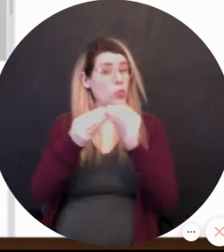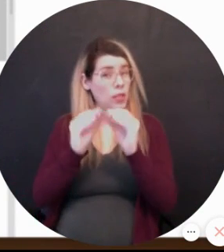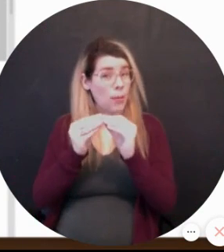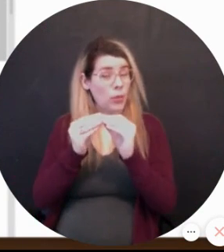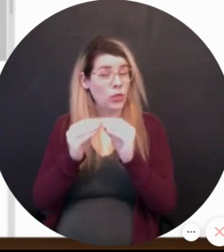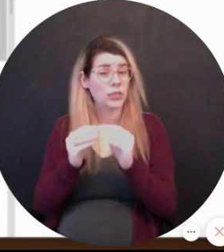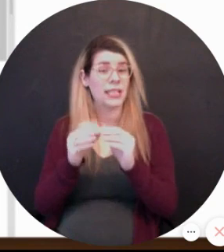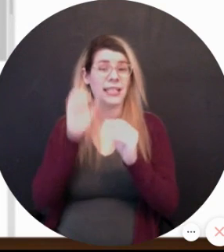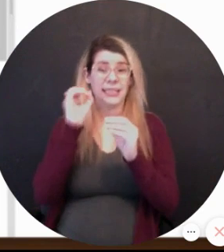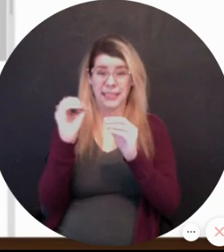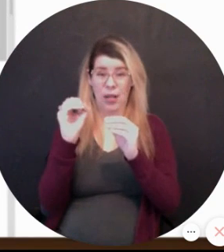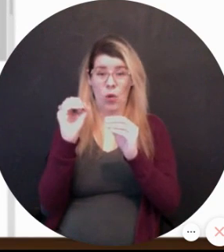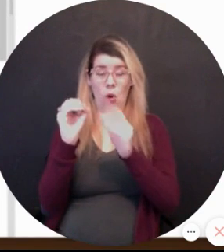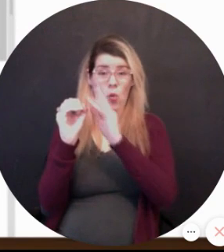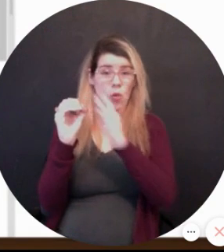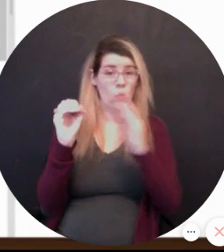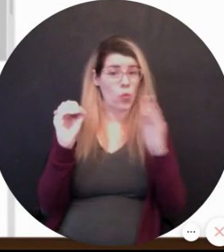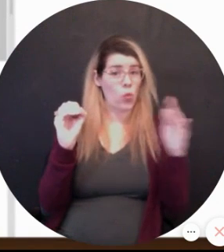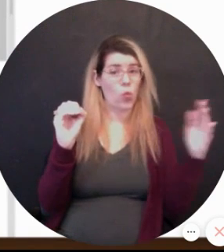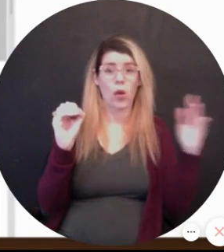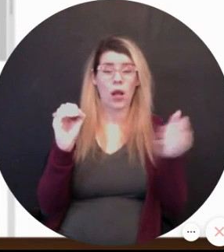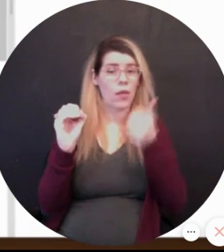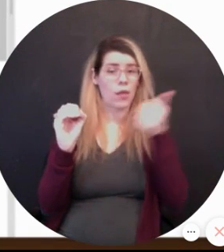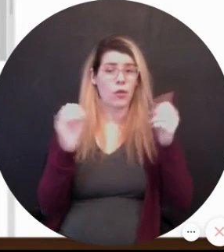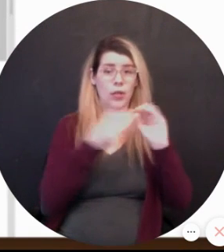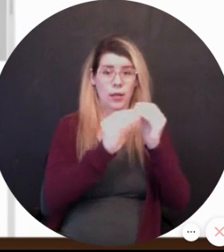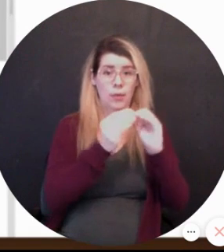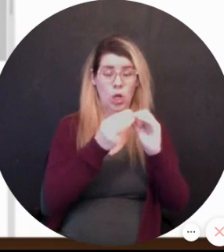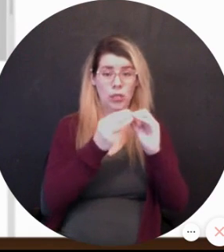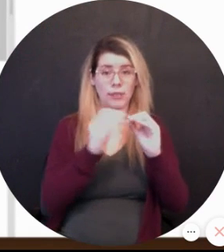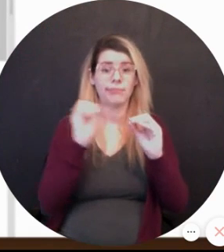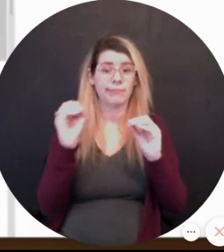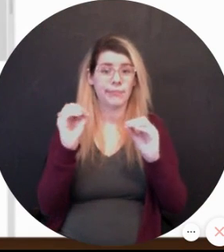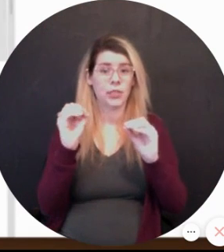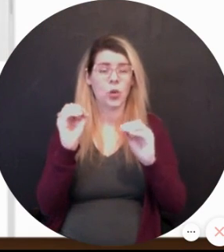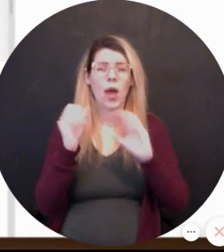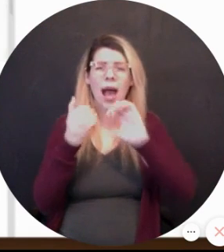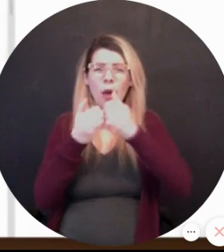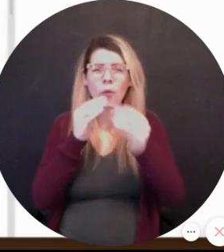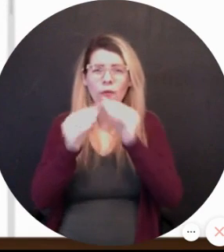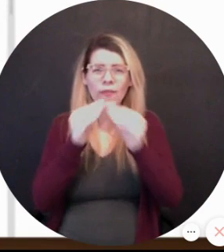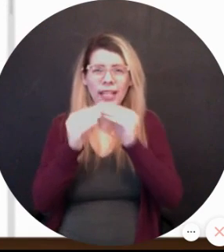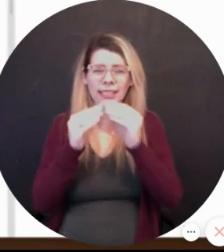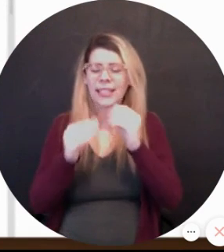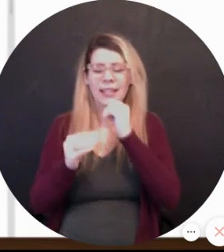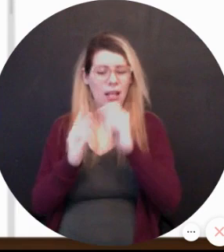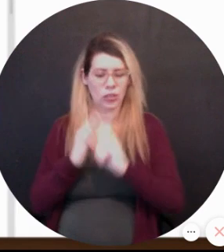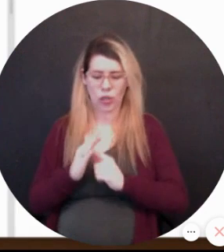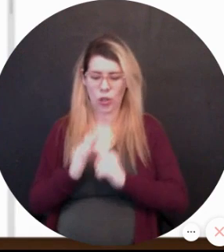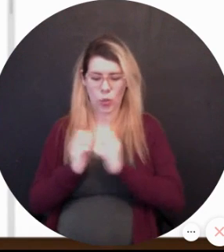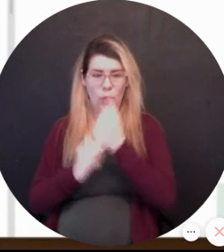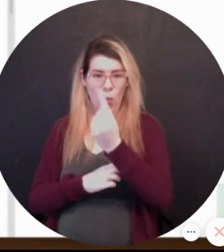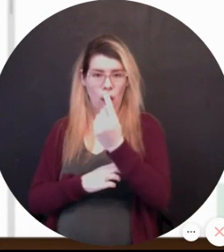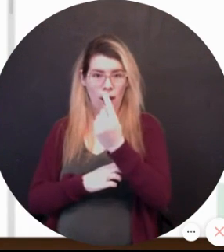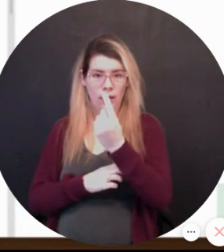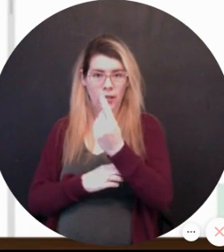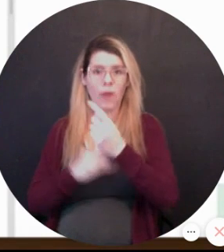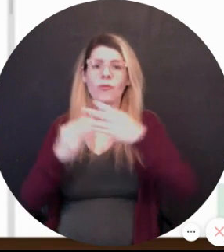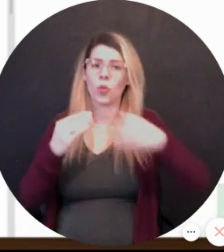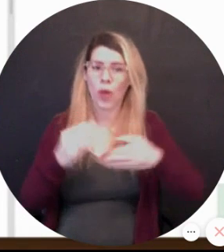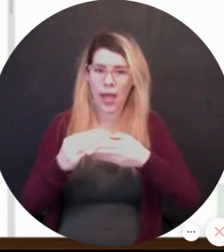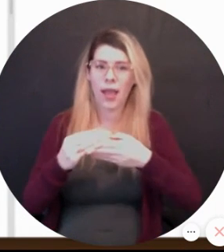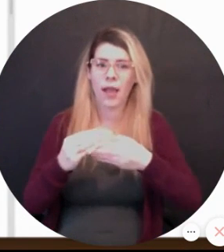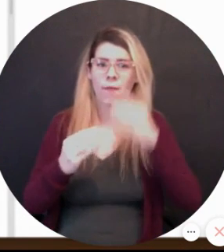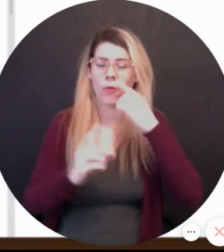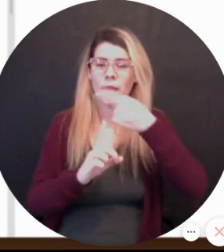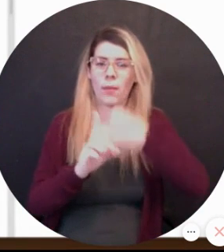that issue, is to add 1 to my month variable. And that is showing me, correct month view.